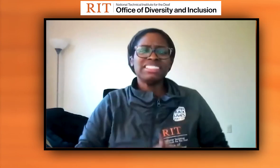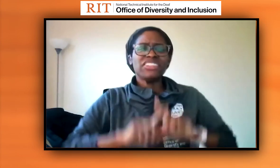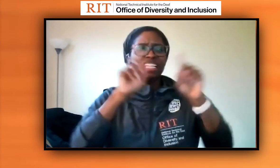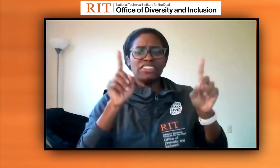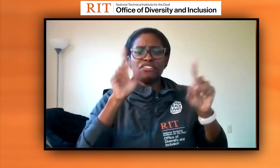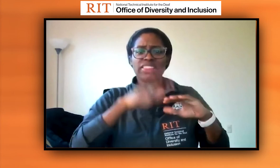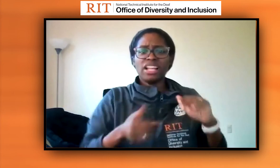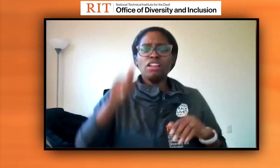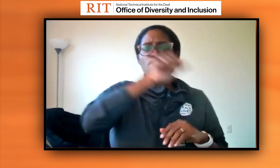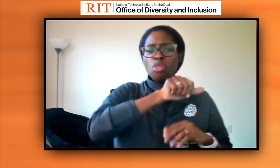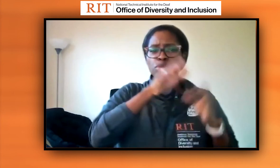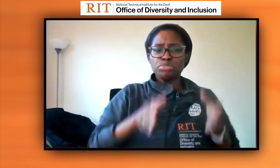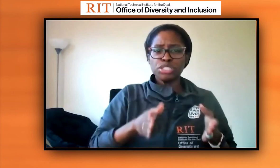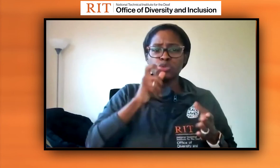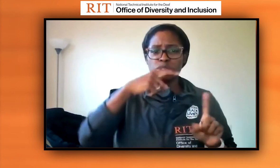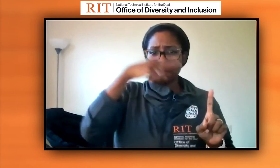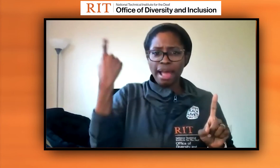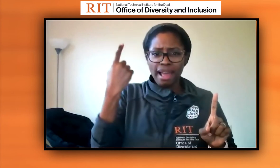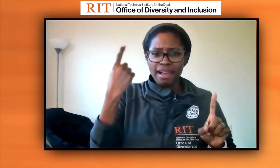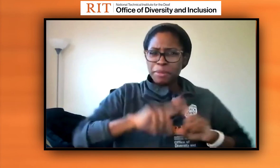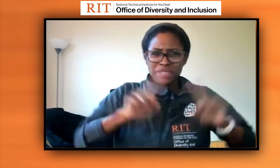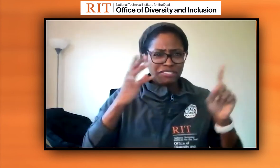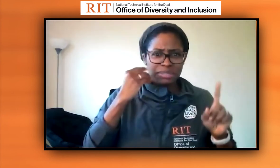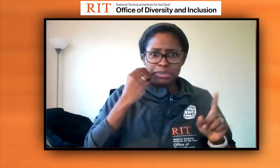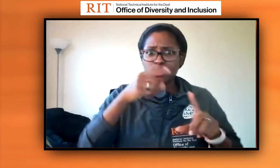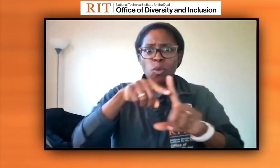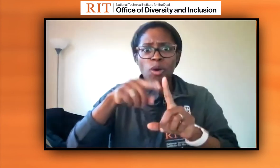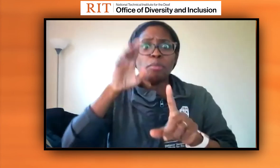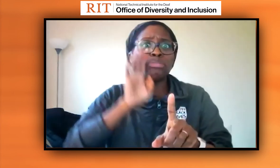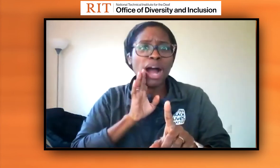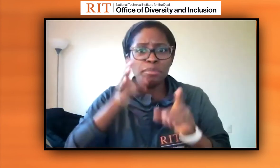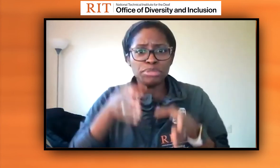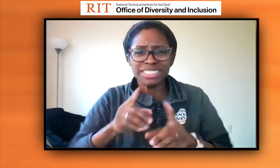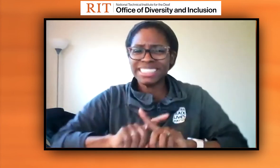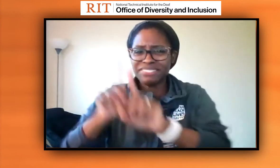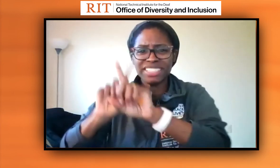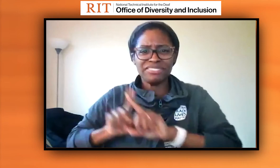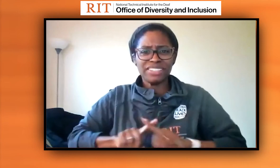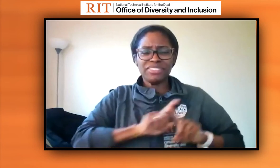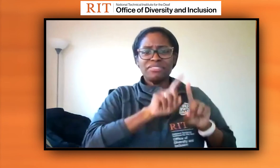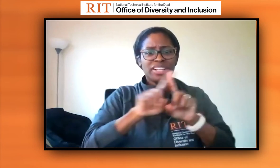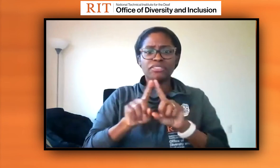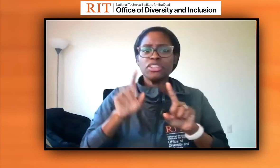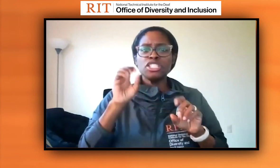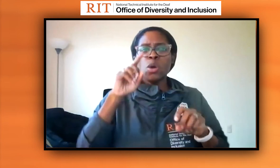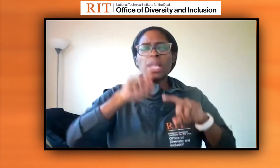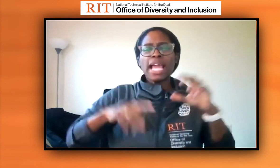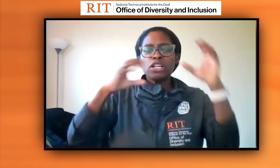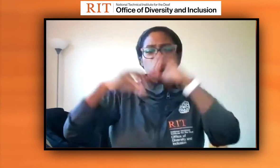My experience is very different than another person who is also Black or when we compare it to brown individuals.